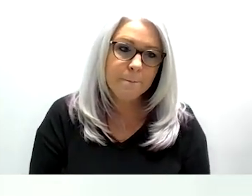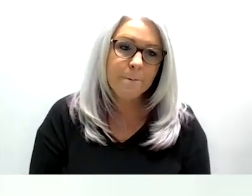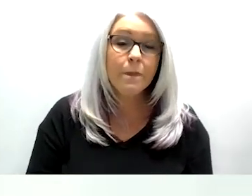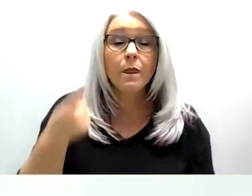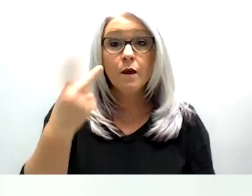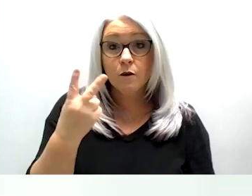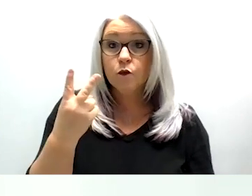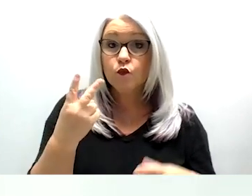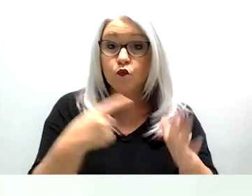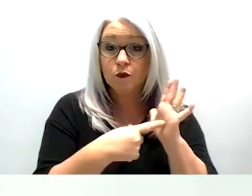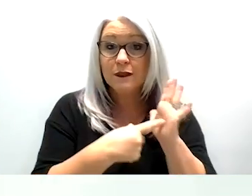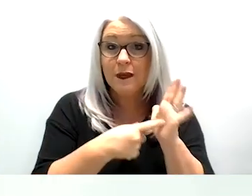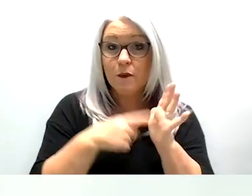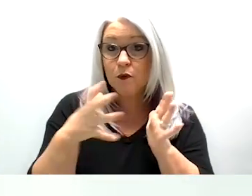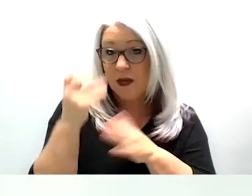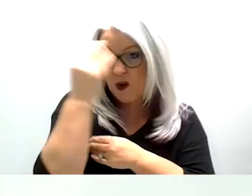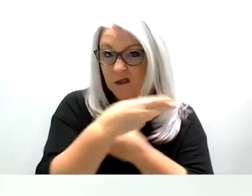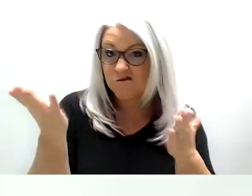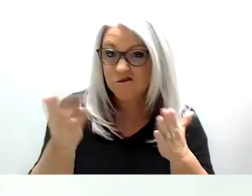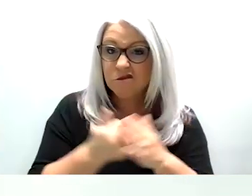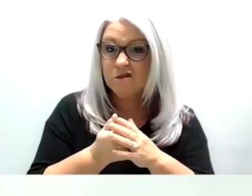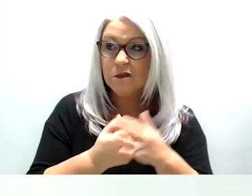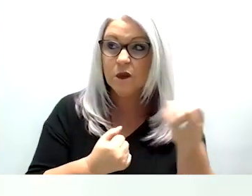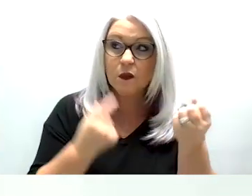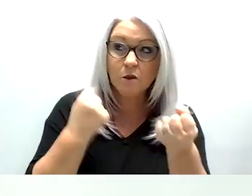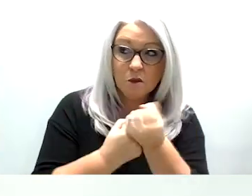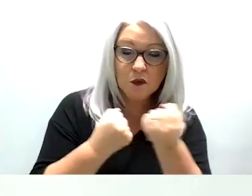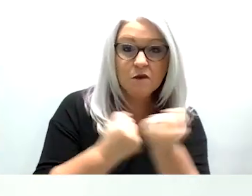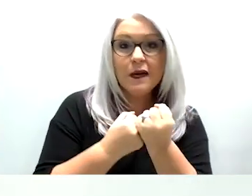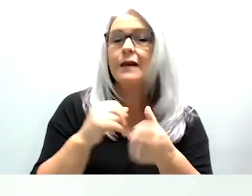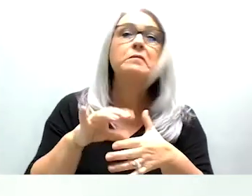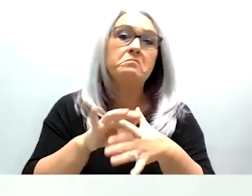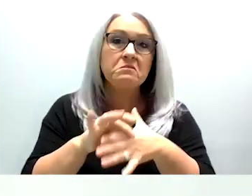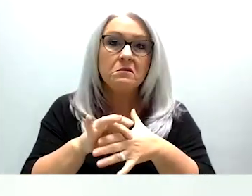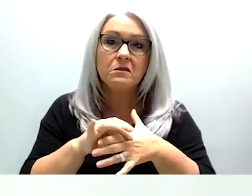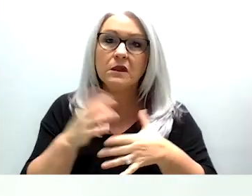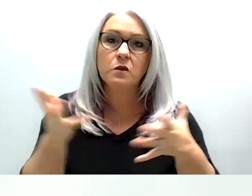that I just want to give to kind of provide hopefully a little bit of context of what a reasonable accommodation would